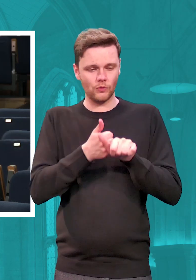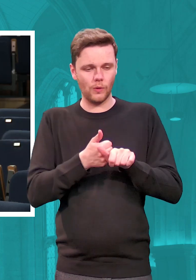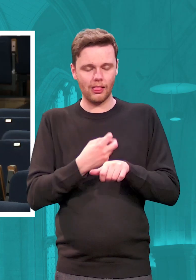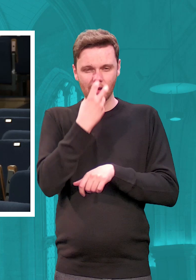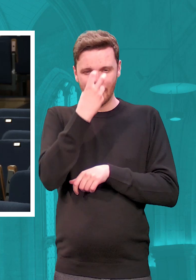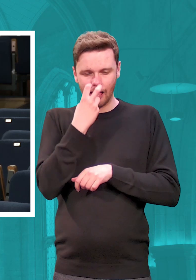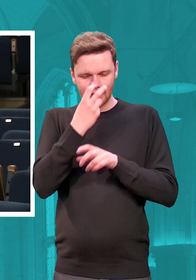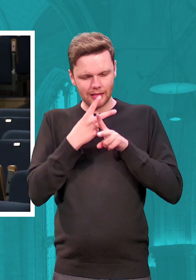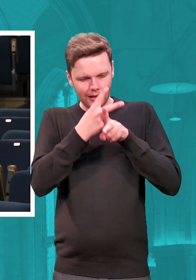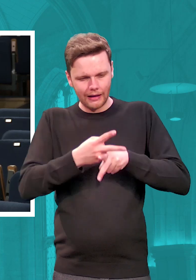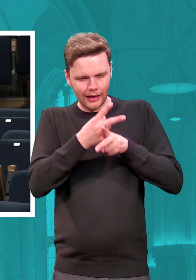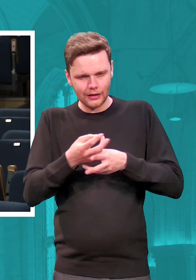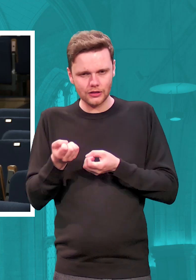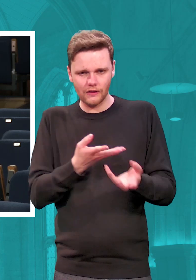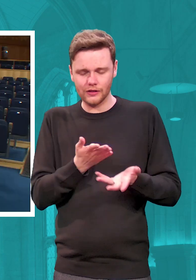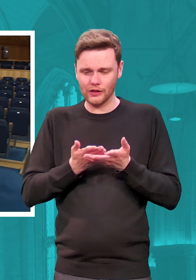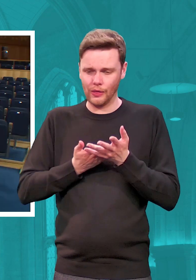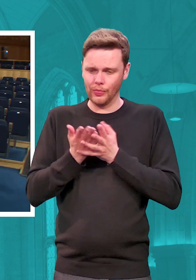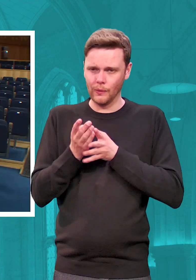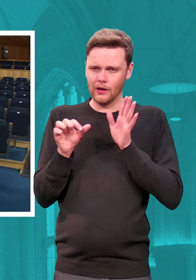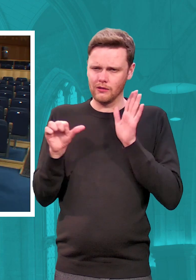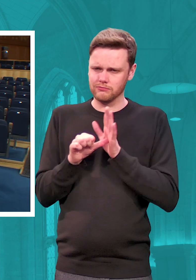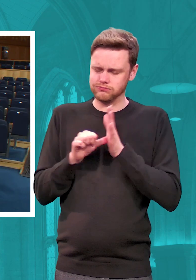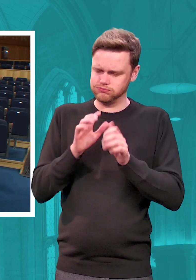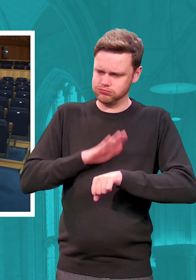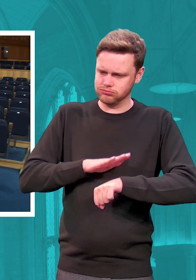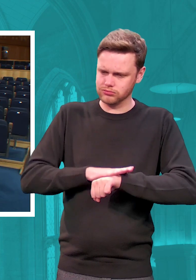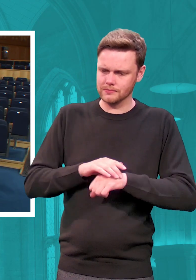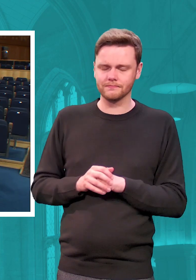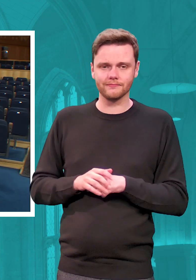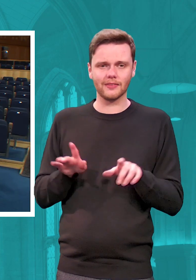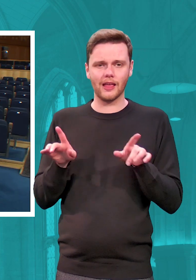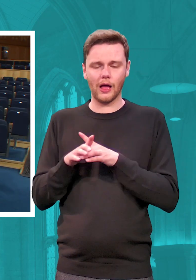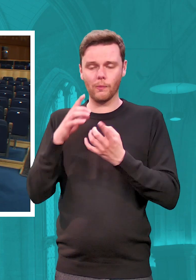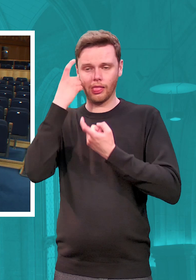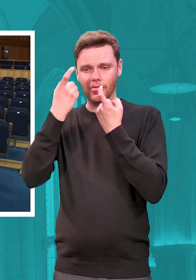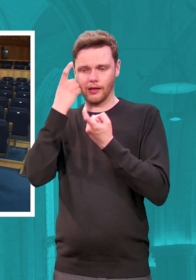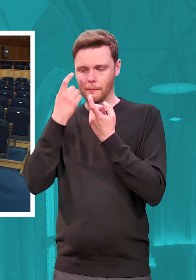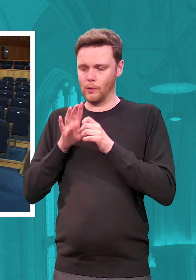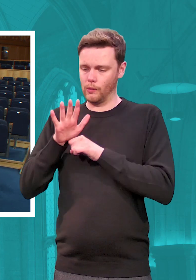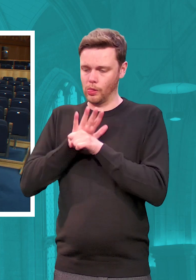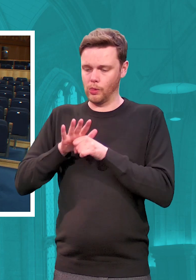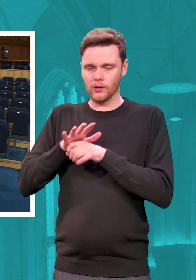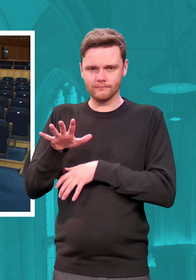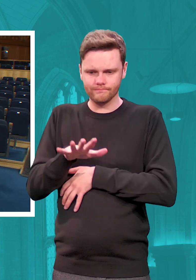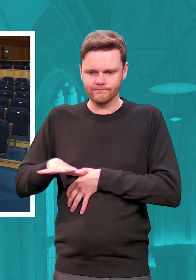in the most challenging of circumstances. And local congregations who have comforted the lonely,